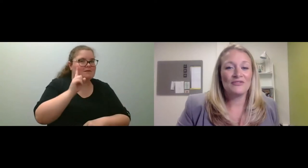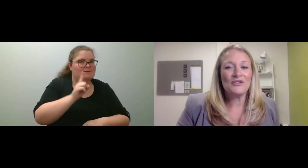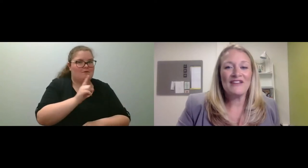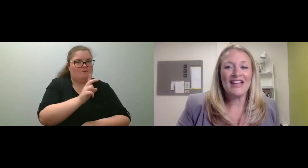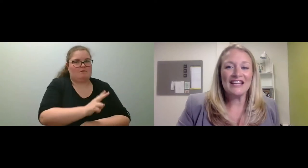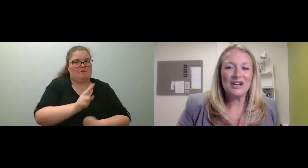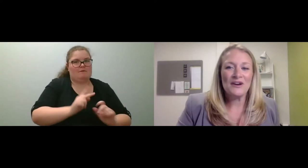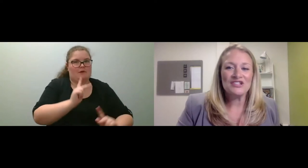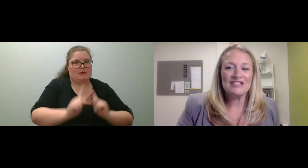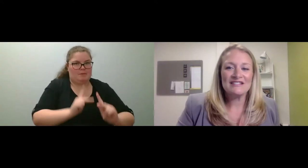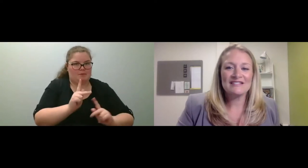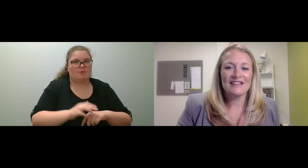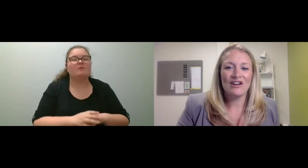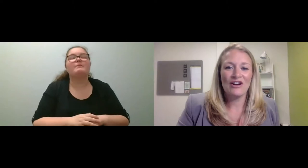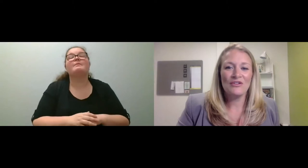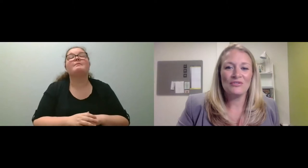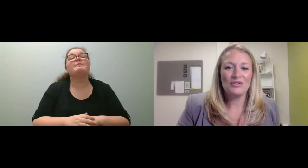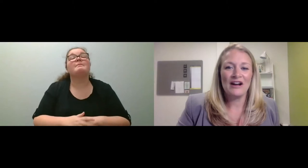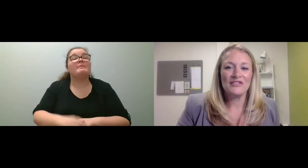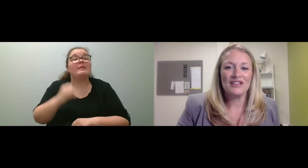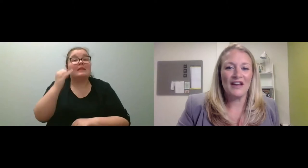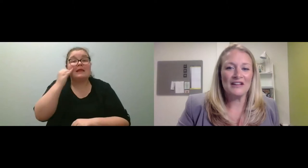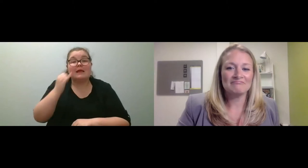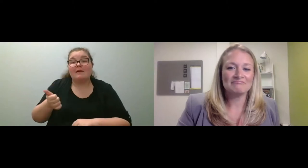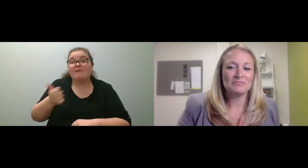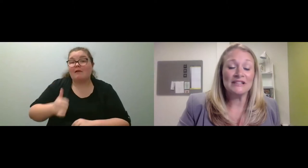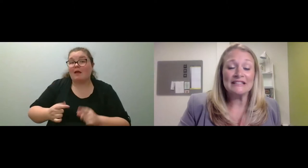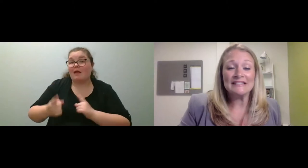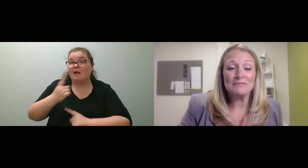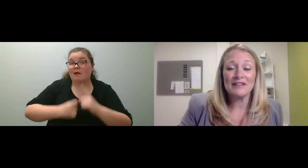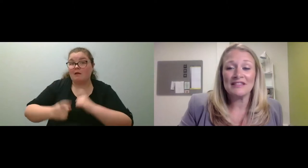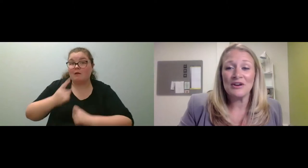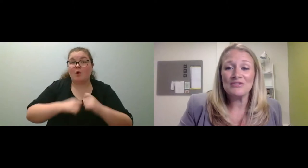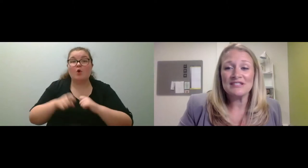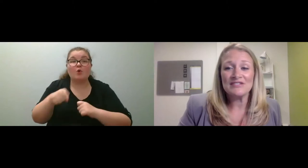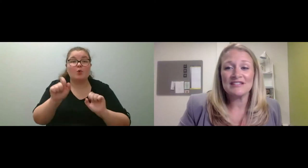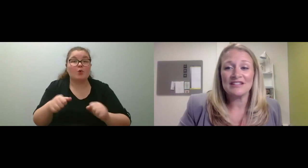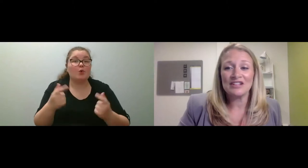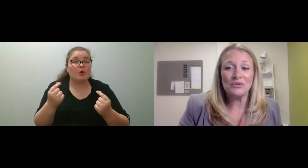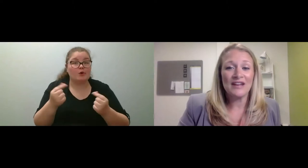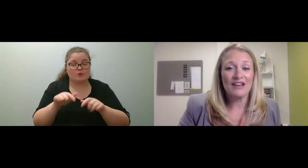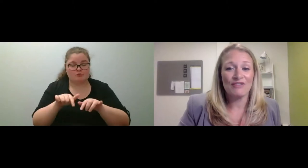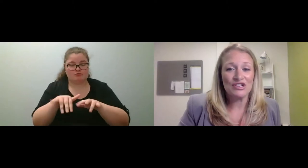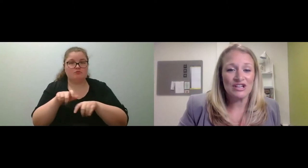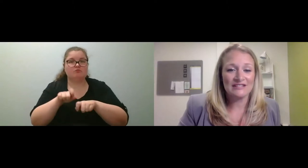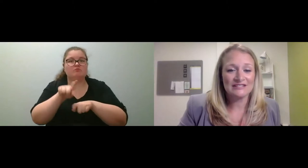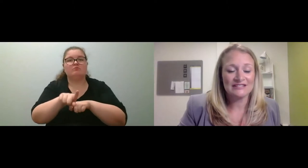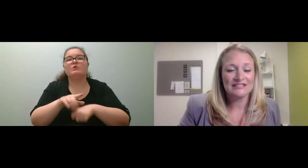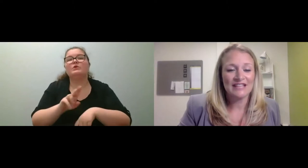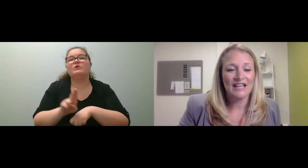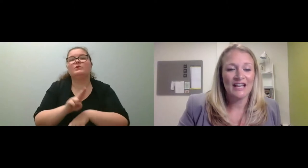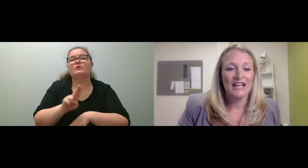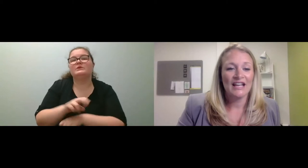If you have any questions at all throughout the event, please submit those using the Q&A function.